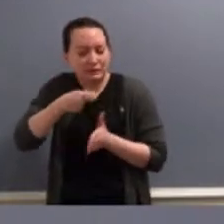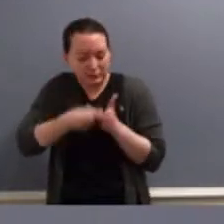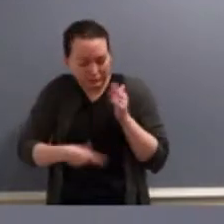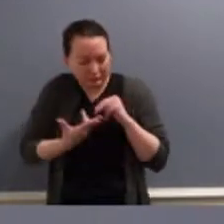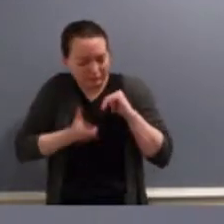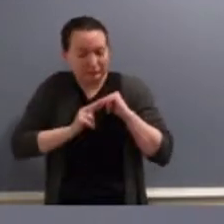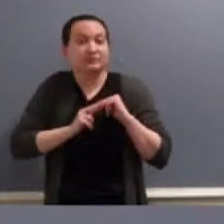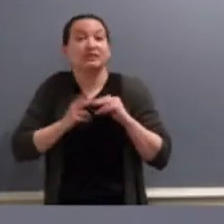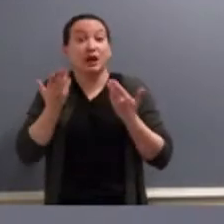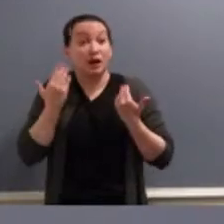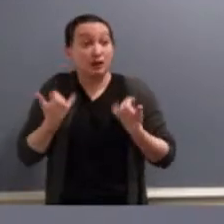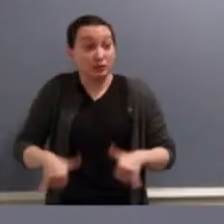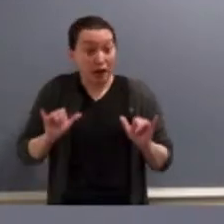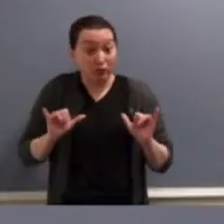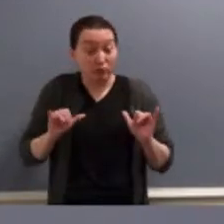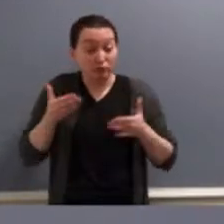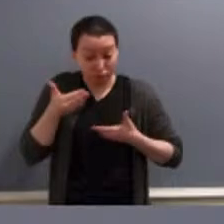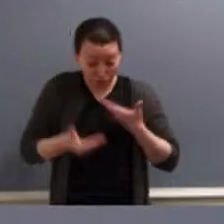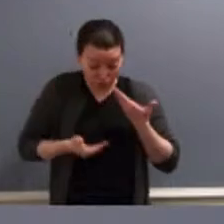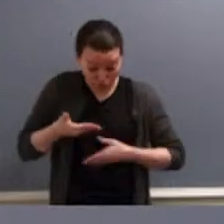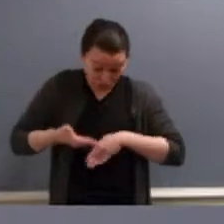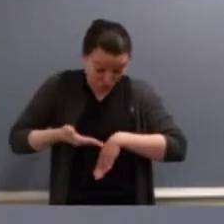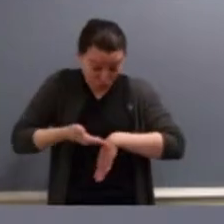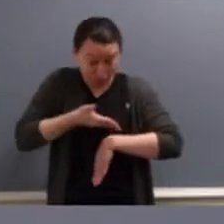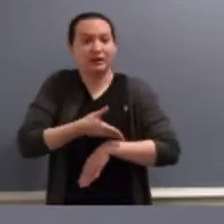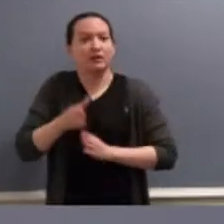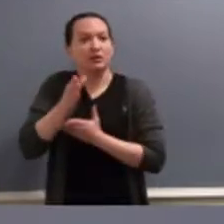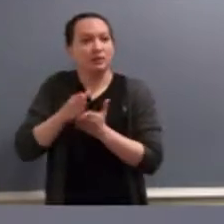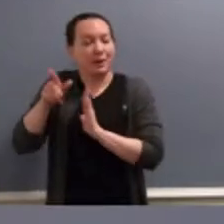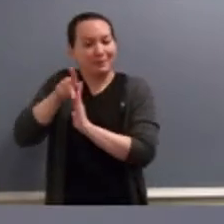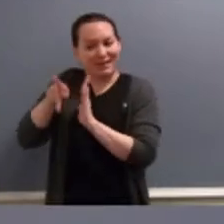to make progress on some of these things and do some of the policy-related things that the Board